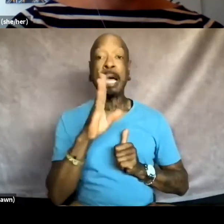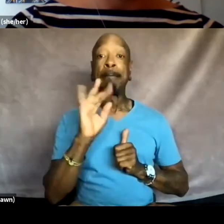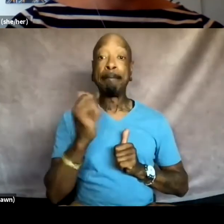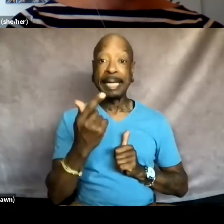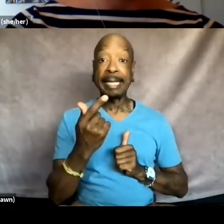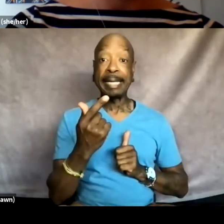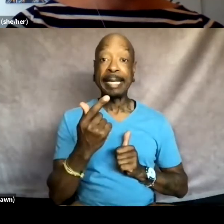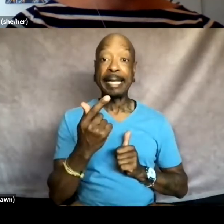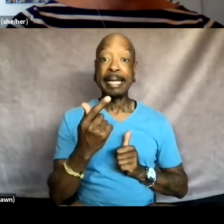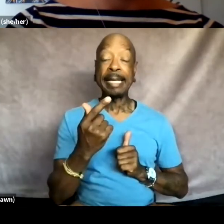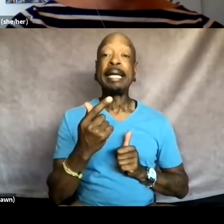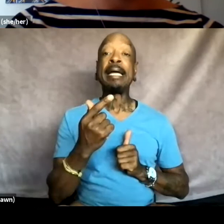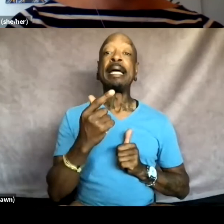I love Demi Lovato.